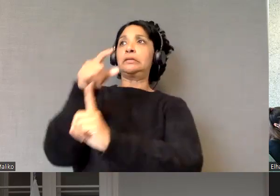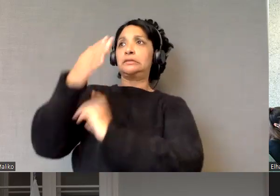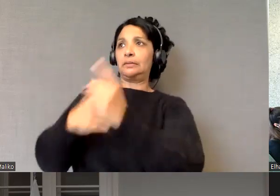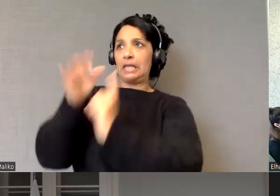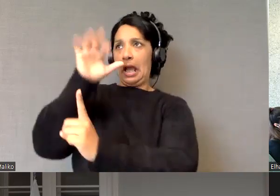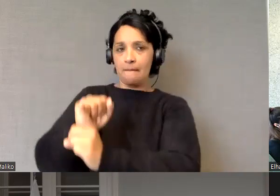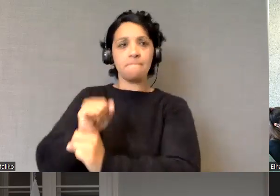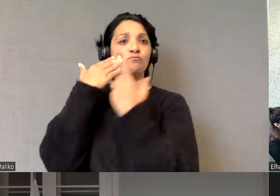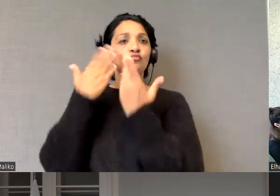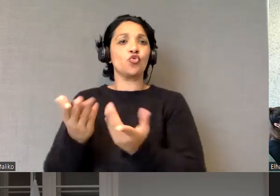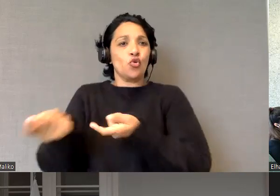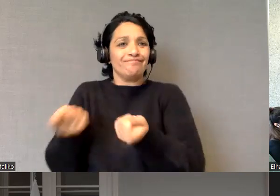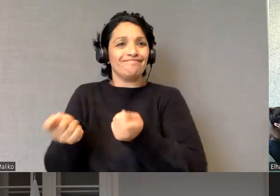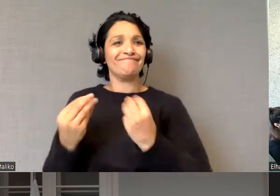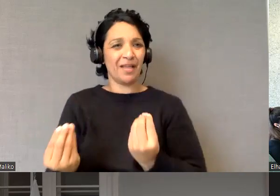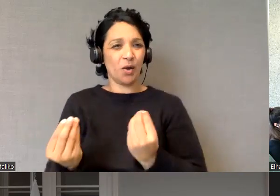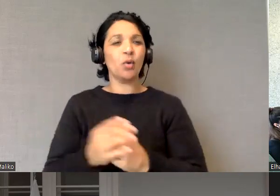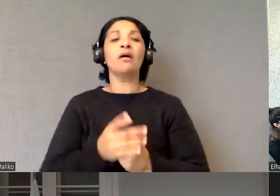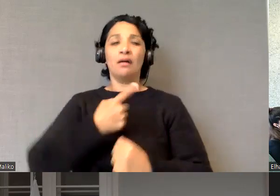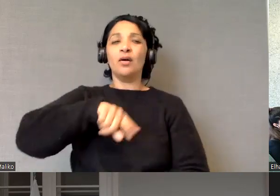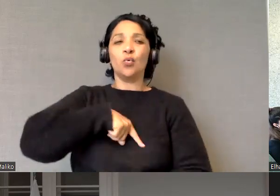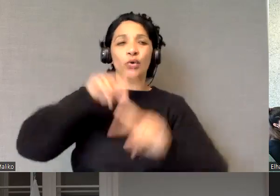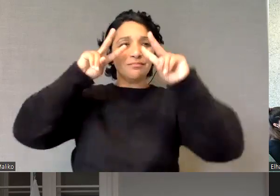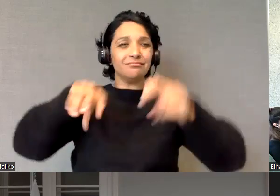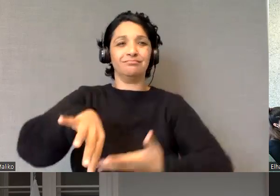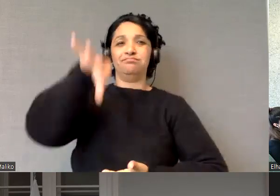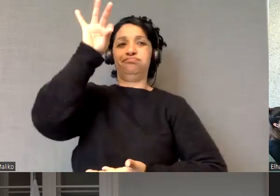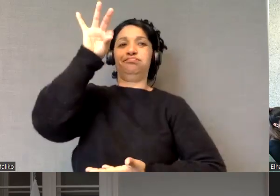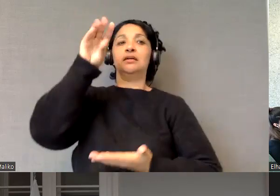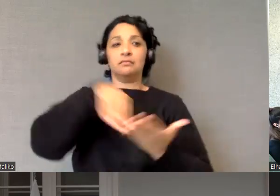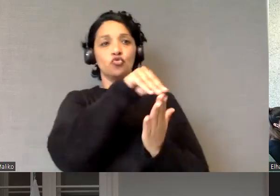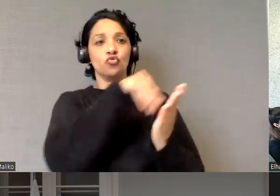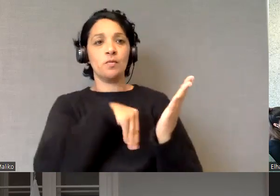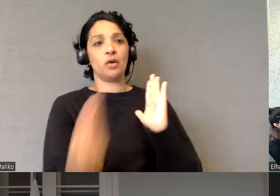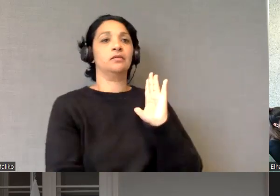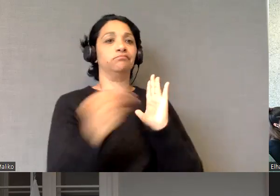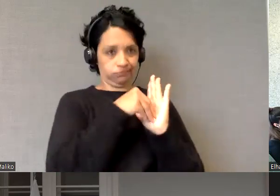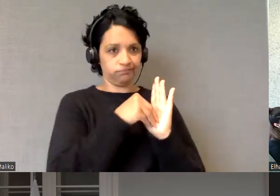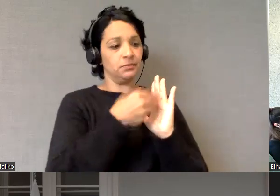So this was the overall finding of the report that the Special Rapporteur submitted to the